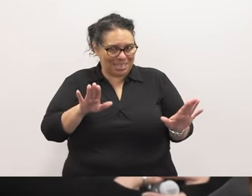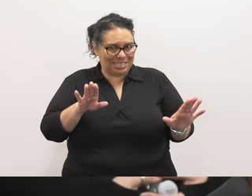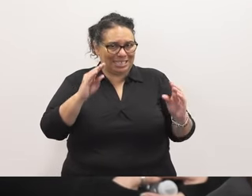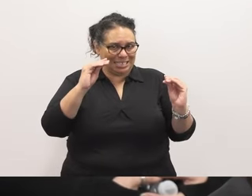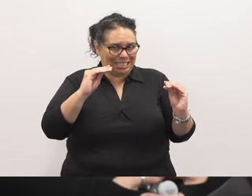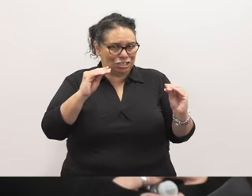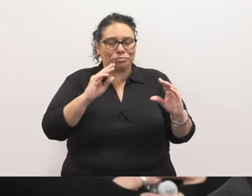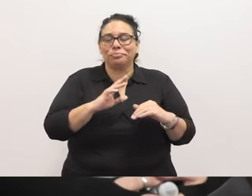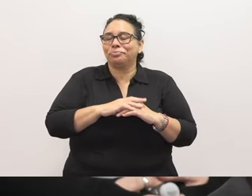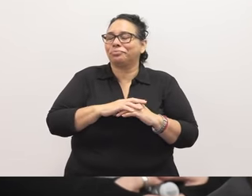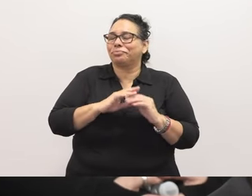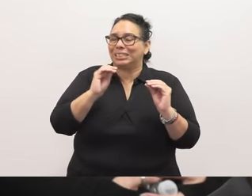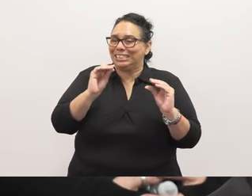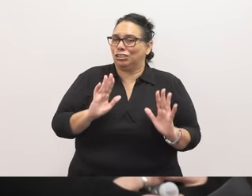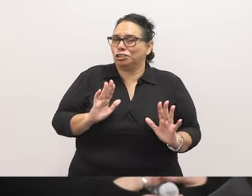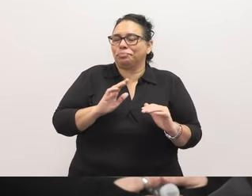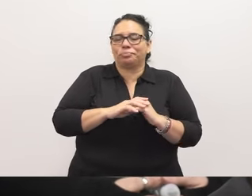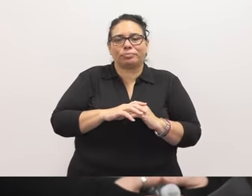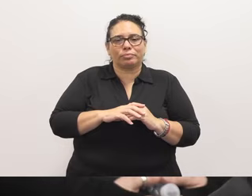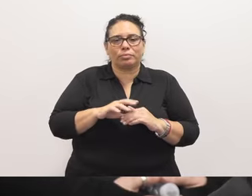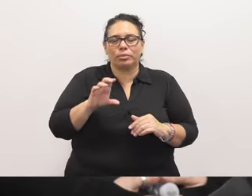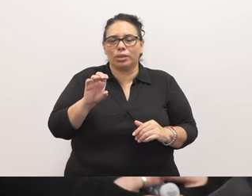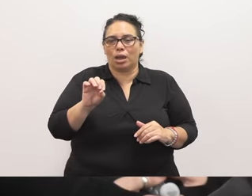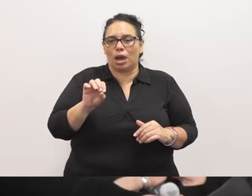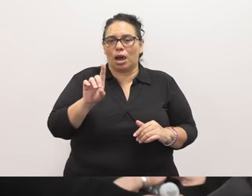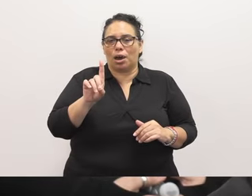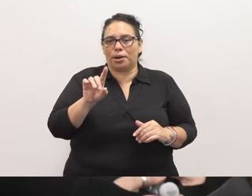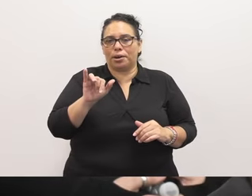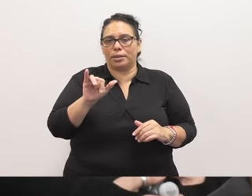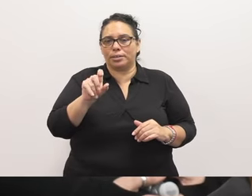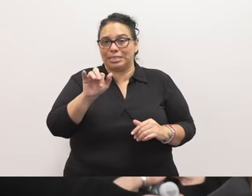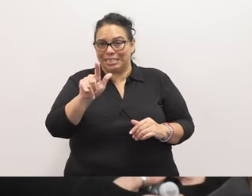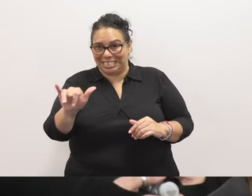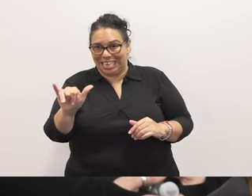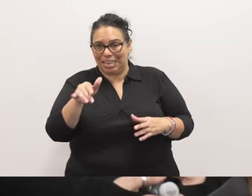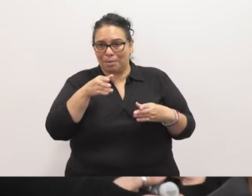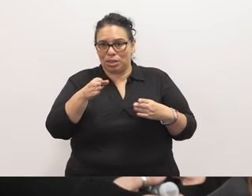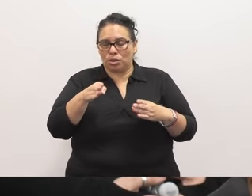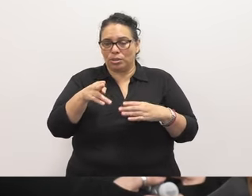But what we learned is that the Odyssey Pathway actually had the higher A, B, C right out